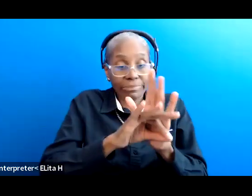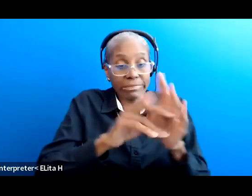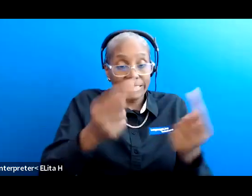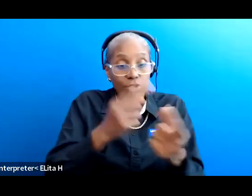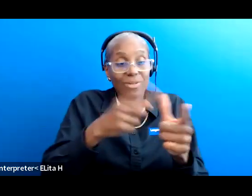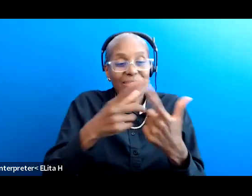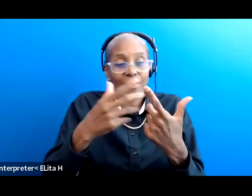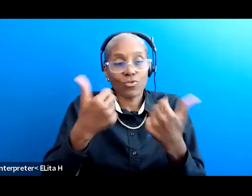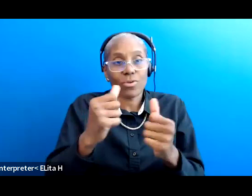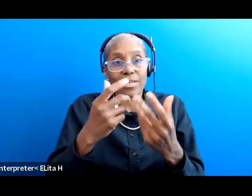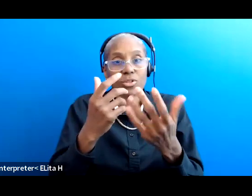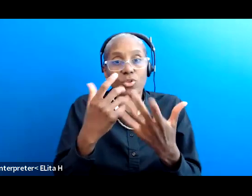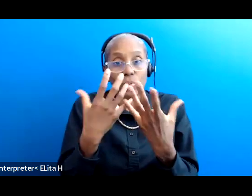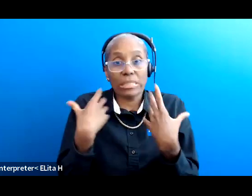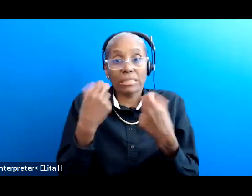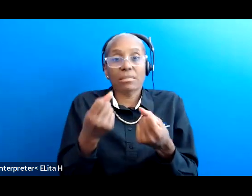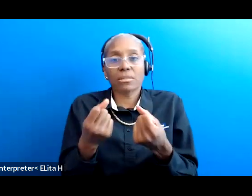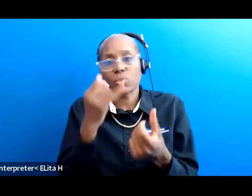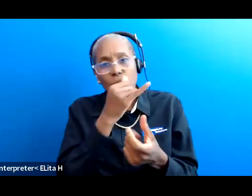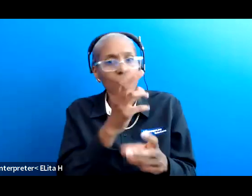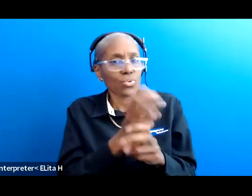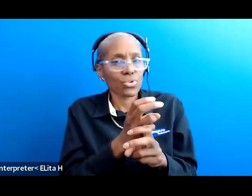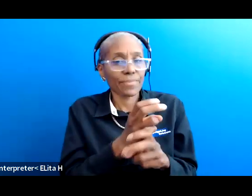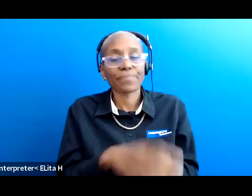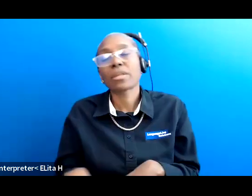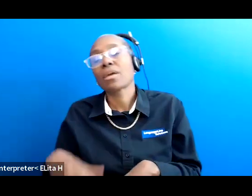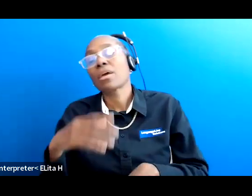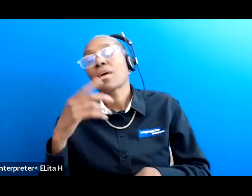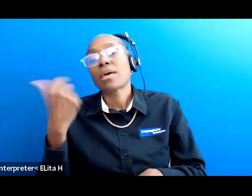Any grants or exercise equipment for quad conditioned persons?